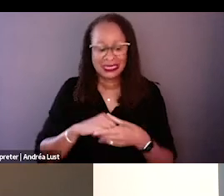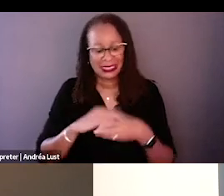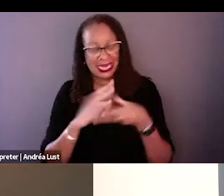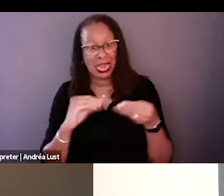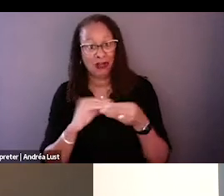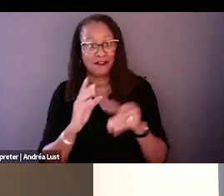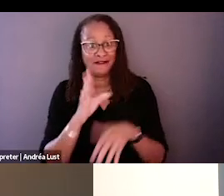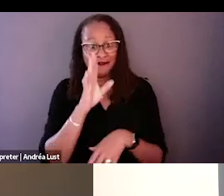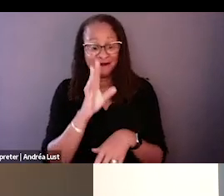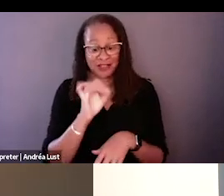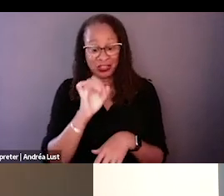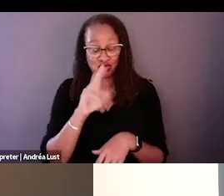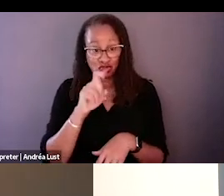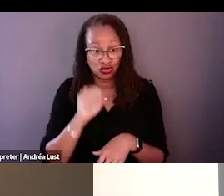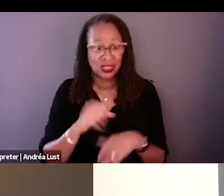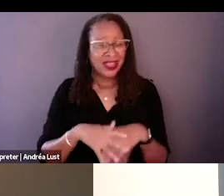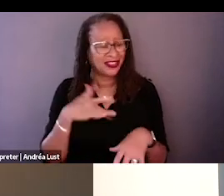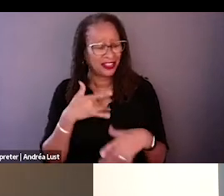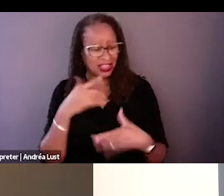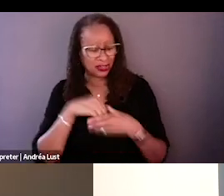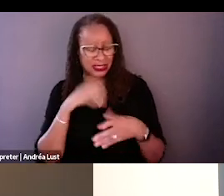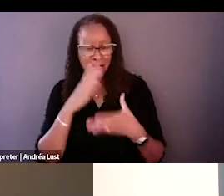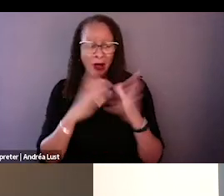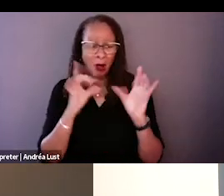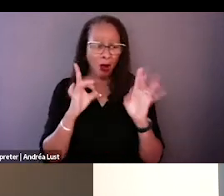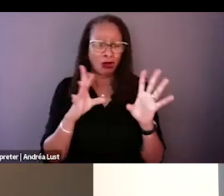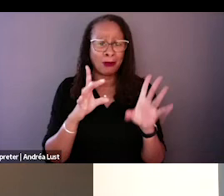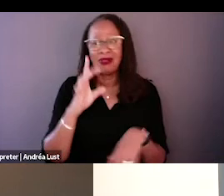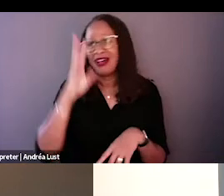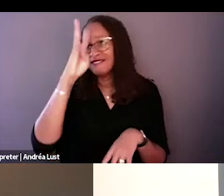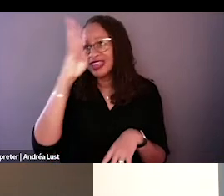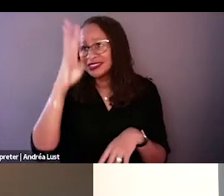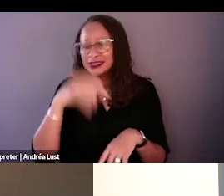because my focus is on the movie first and foremost.